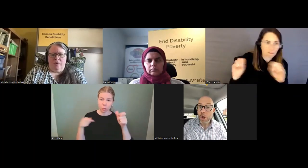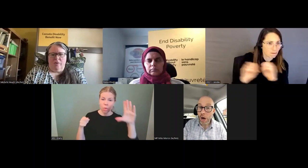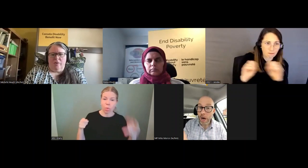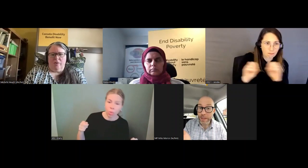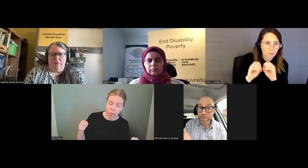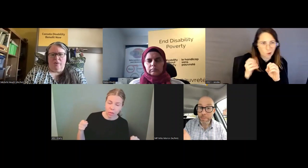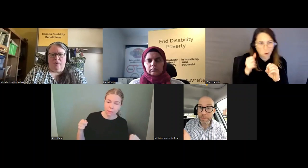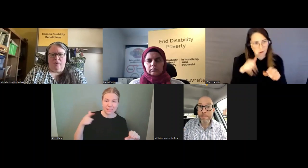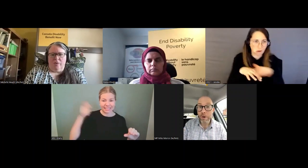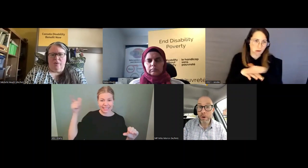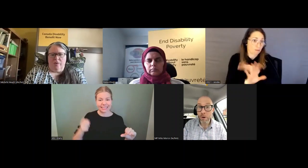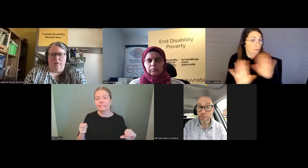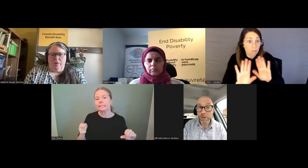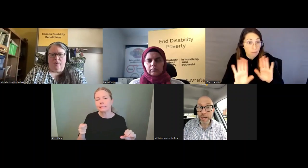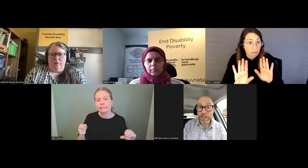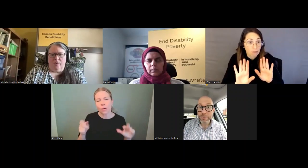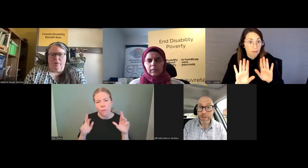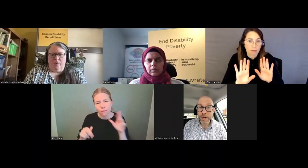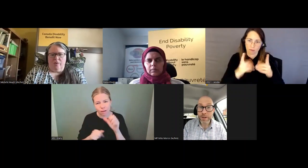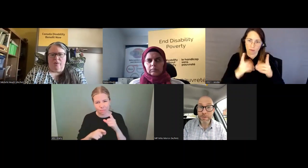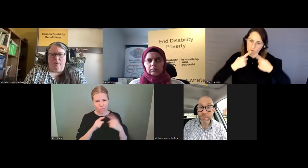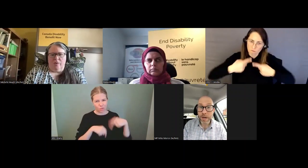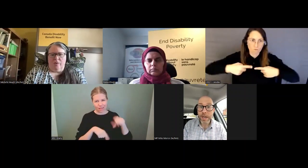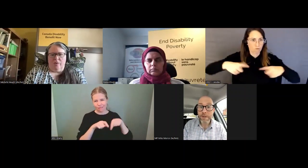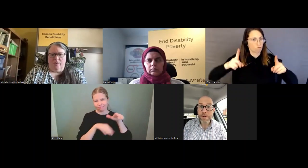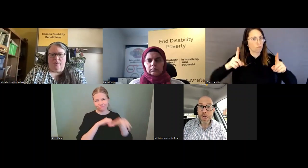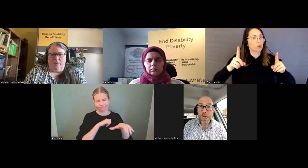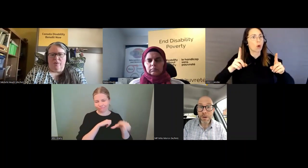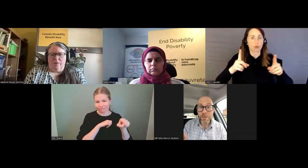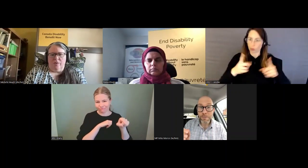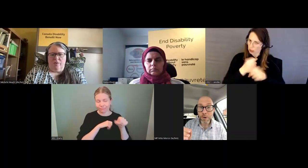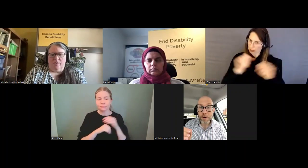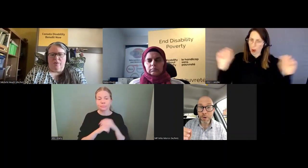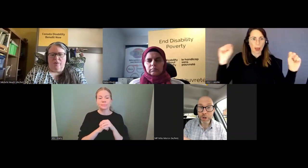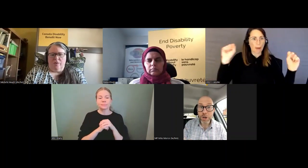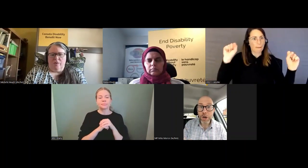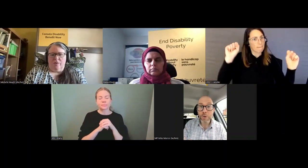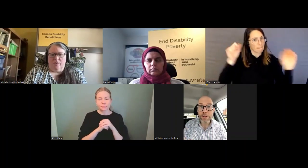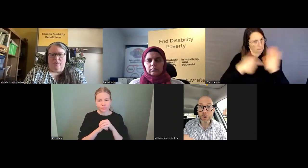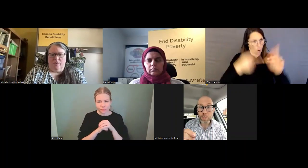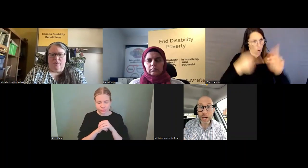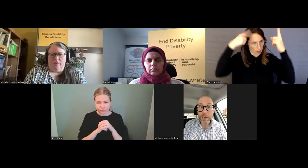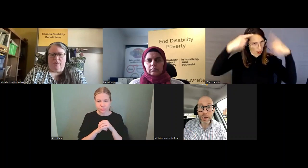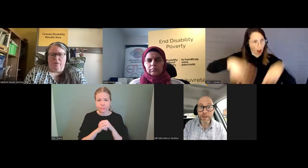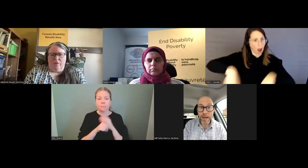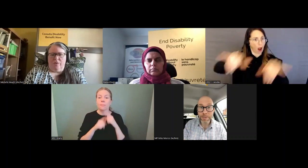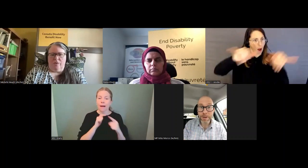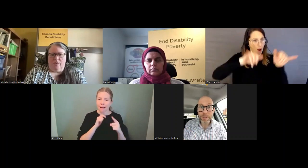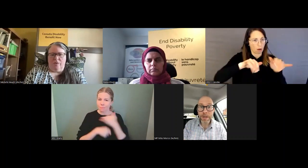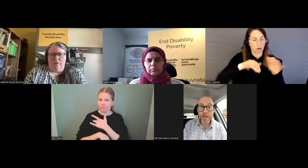ON THE POINT OF ABOUT OVER THE AGE OF 65, FOLKS SHOULD KNOW THAT THERE WAS AN ATTEMPT